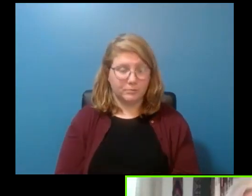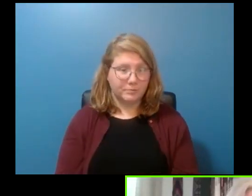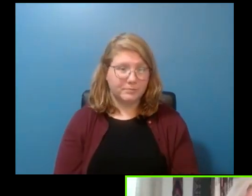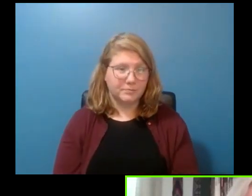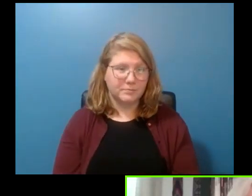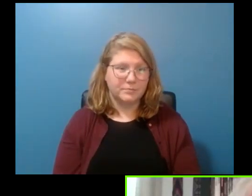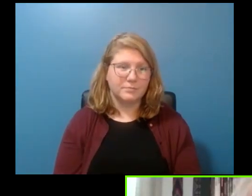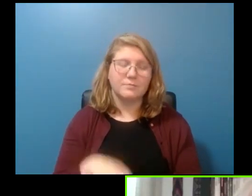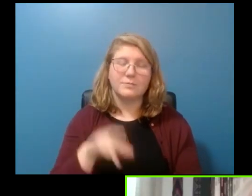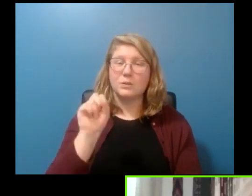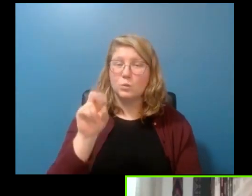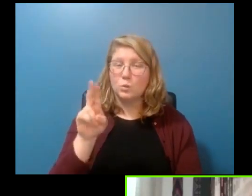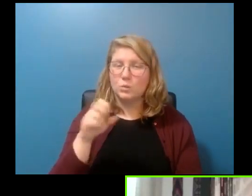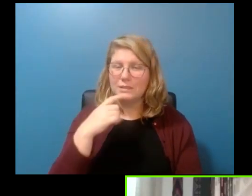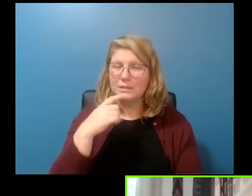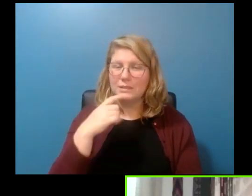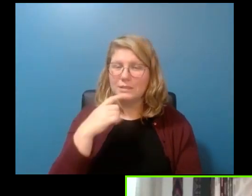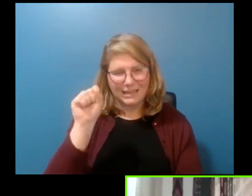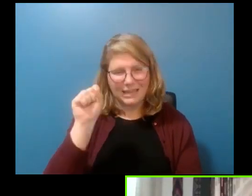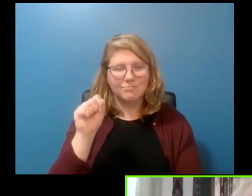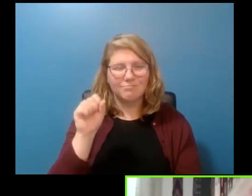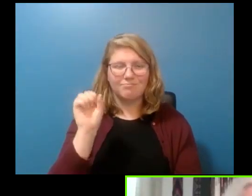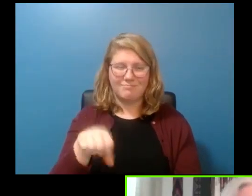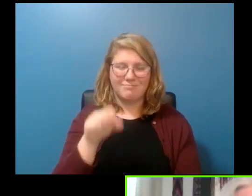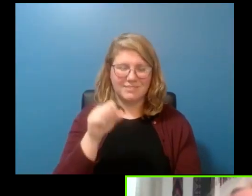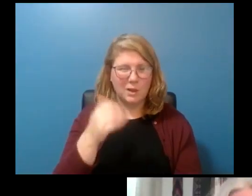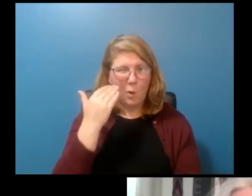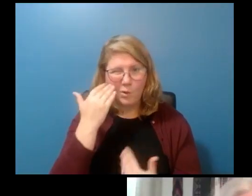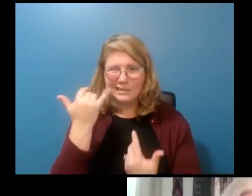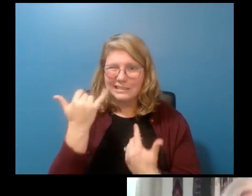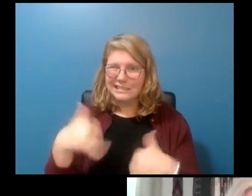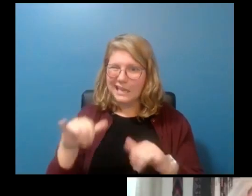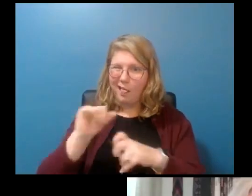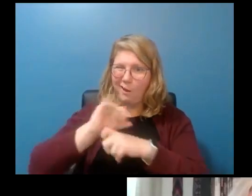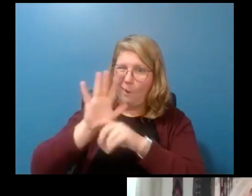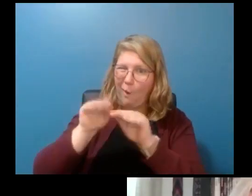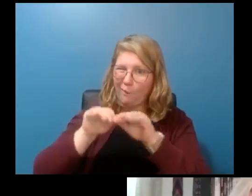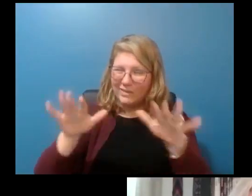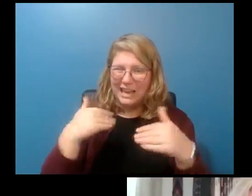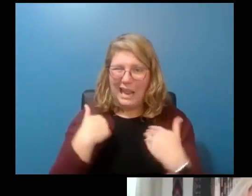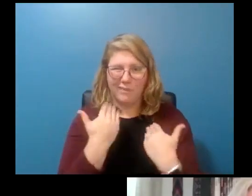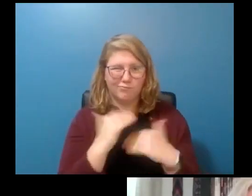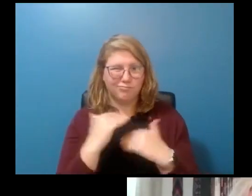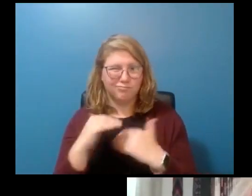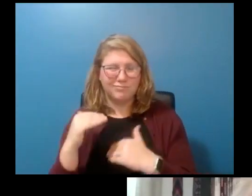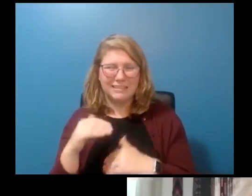still be whether you consider yourself disabled or not, if you need help and support, even to